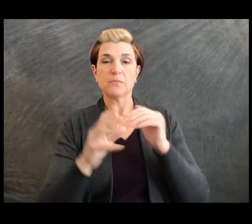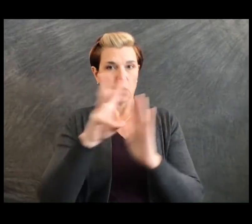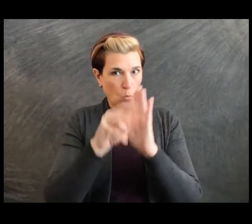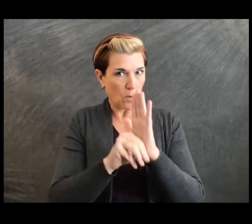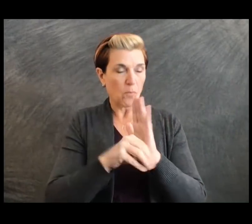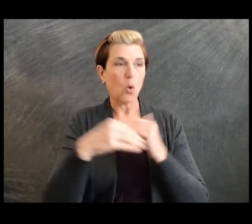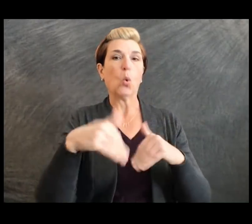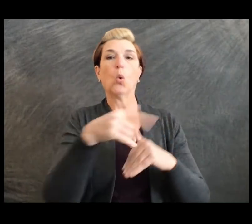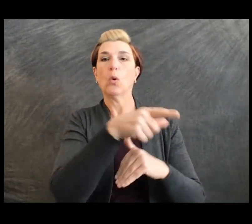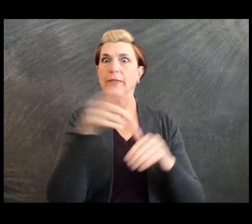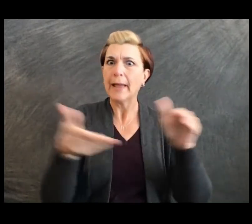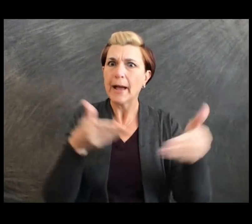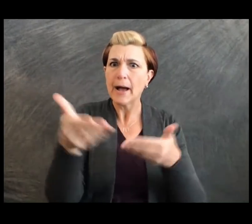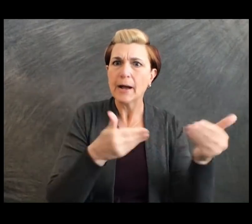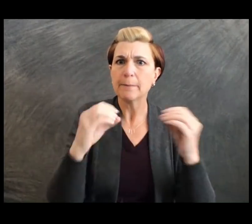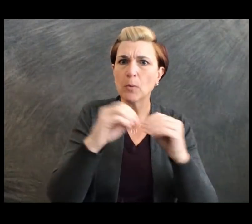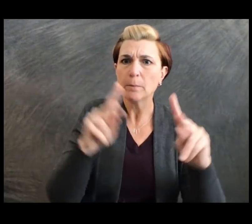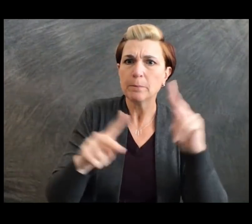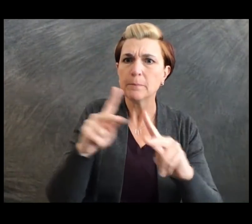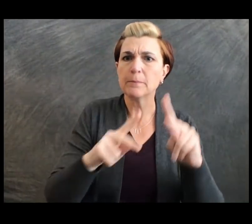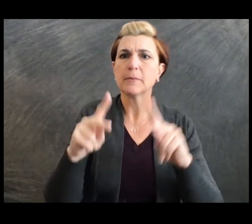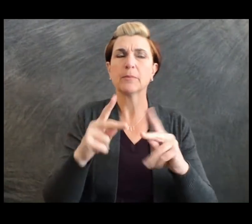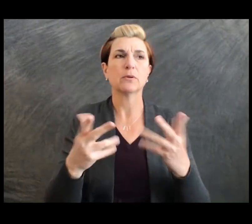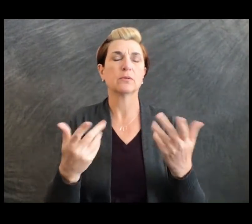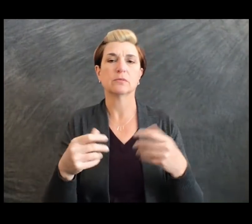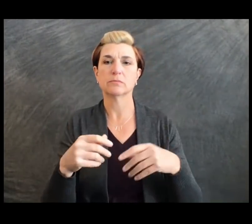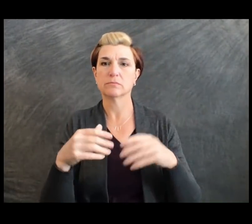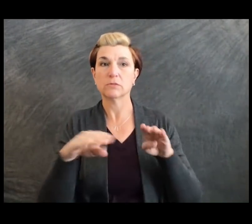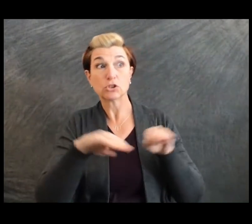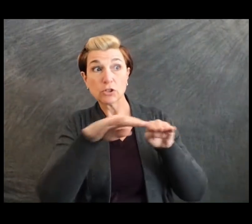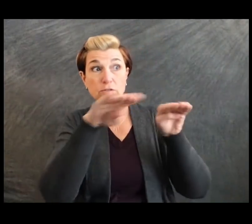don't have empty shelves a lot of things have happened that are very good